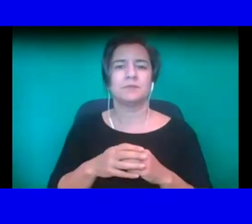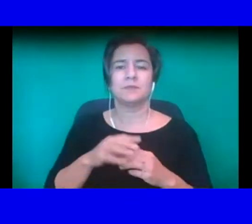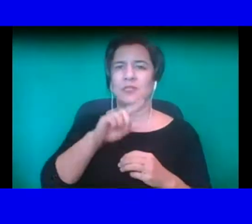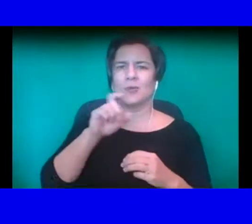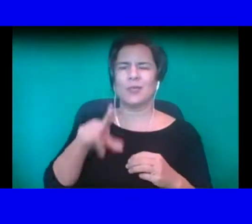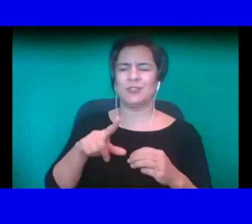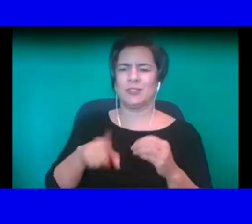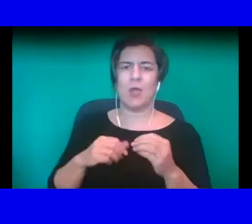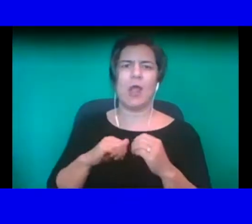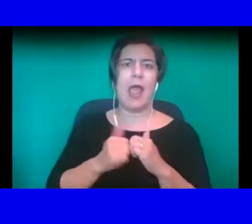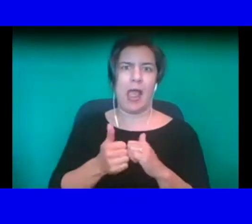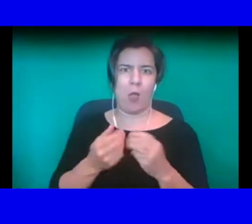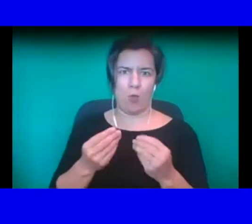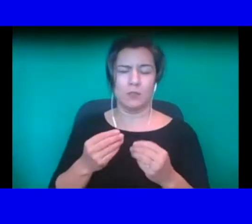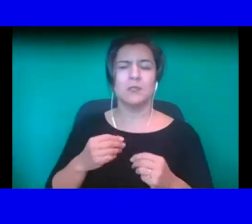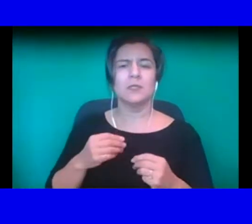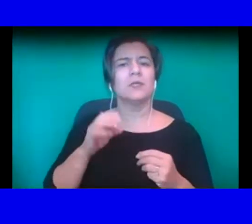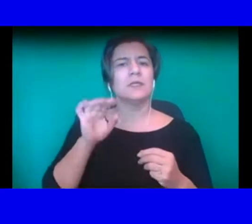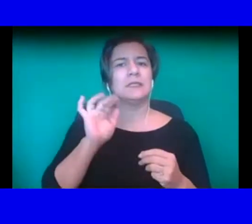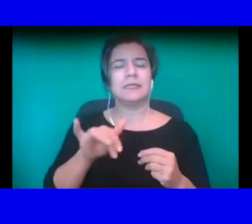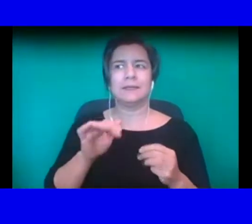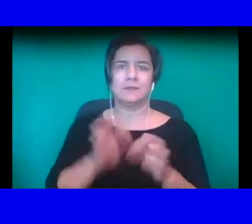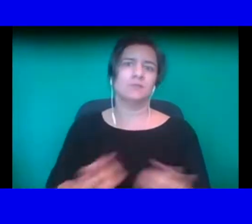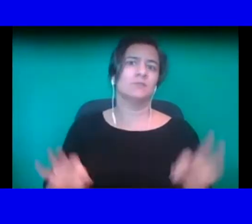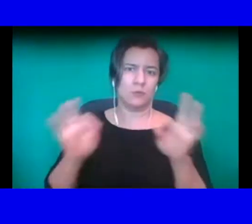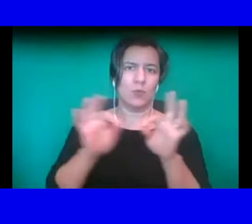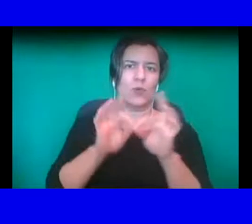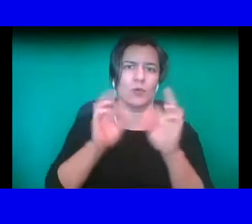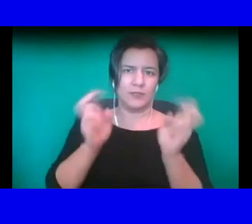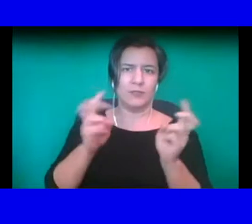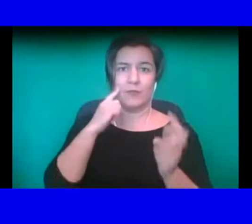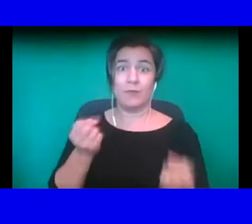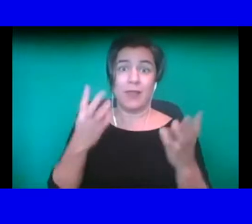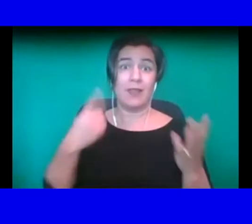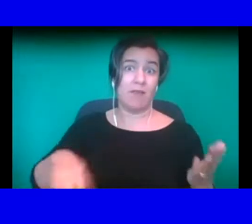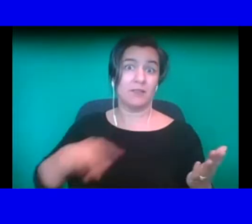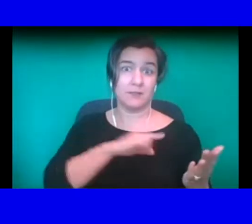Now this is a very significant issue for, I know, for many of us, and I don't want to take